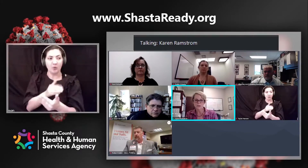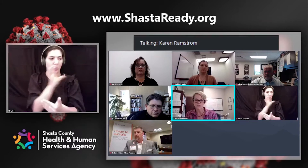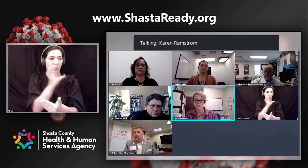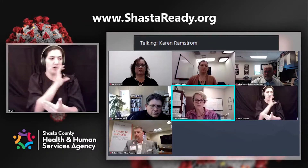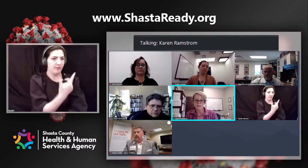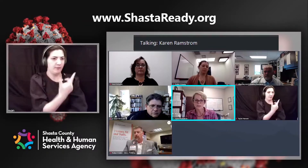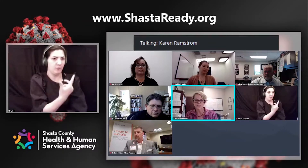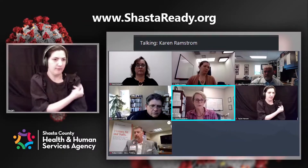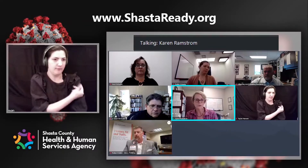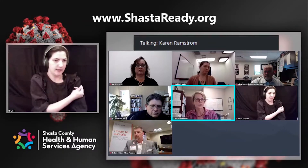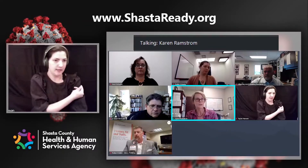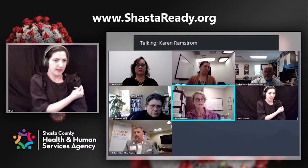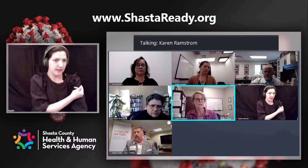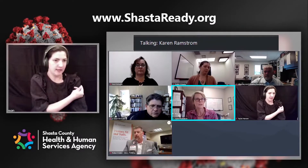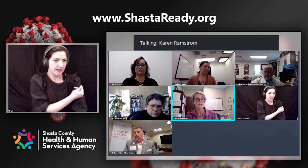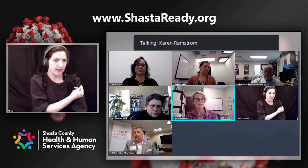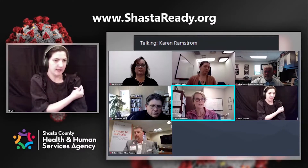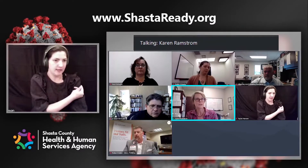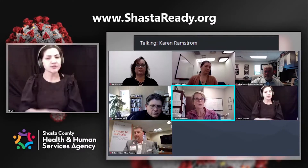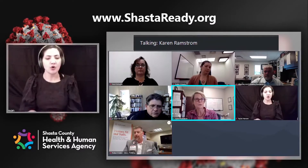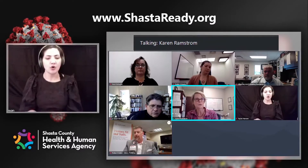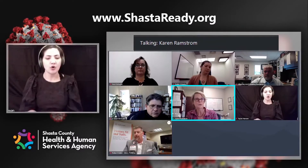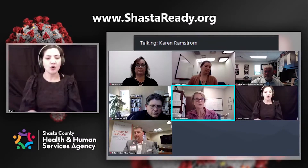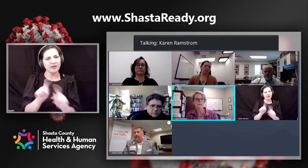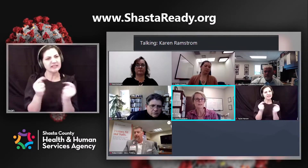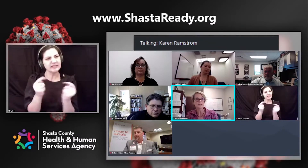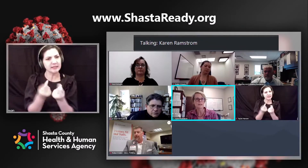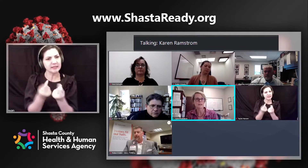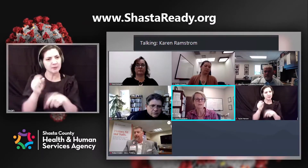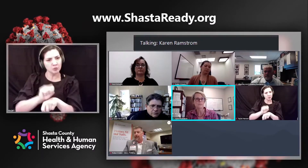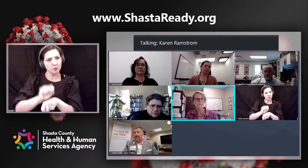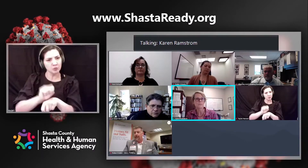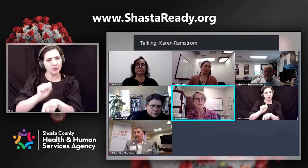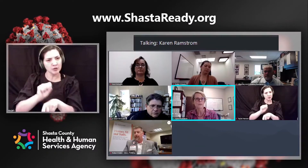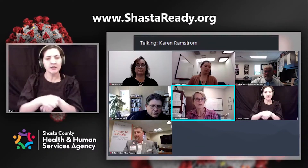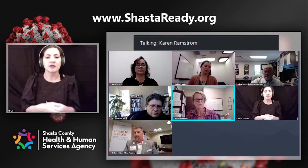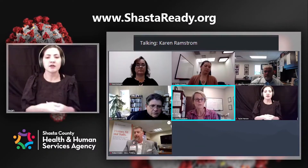to also share testimonials and talk about their experience with COVID-19 and with getting